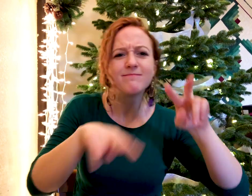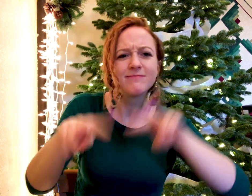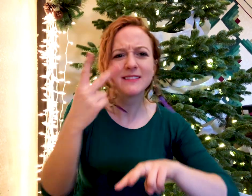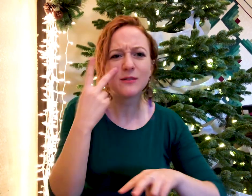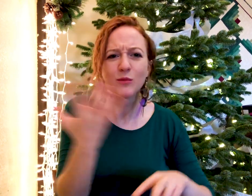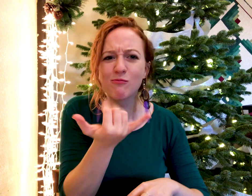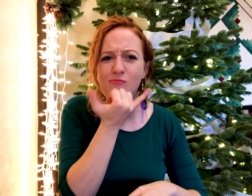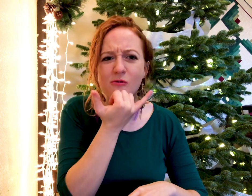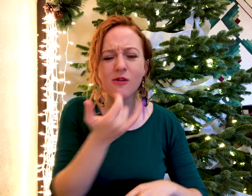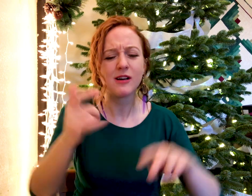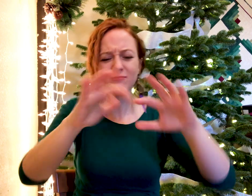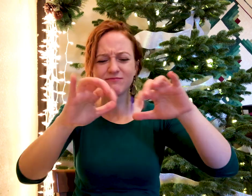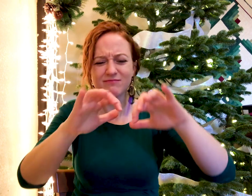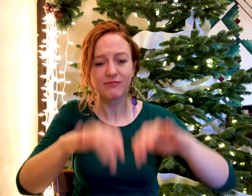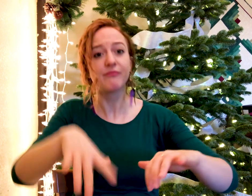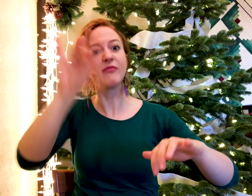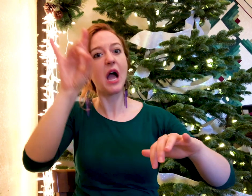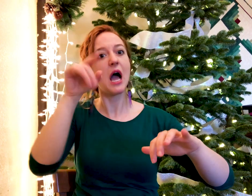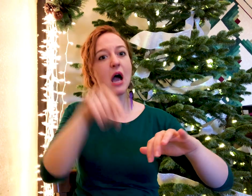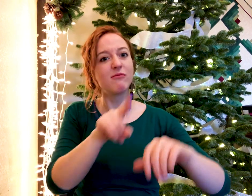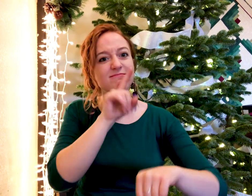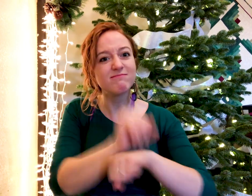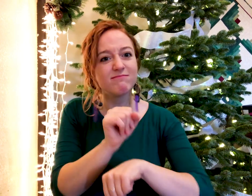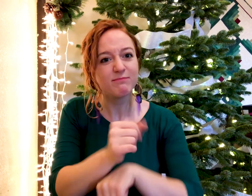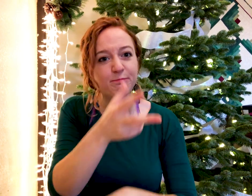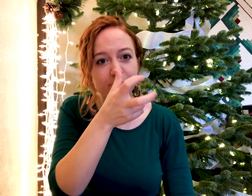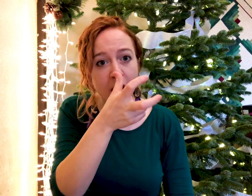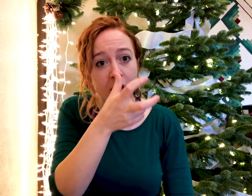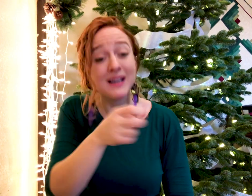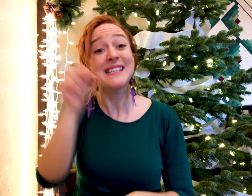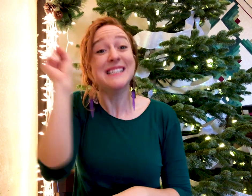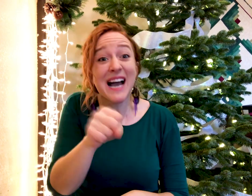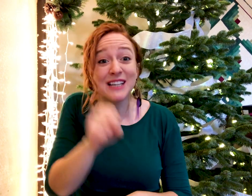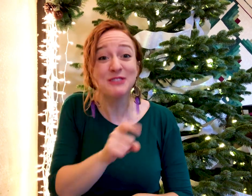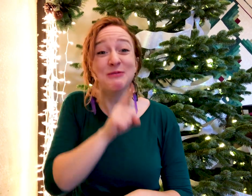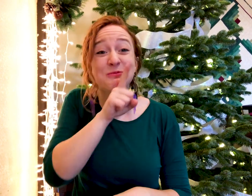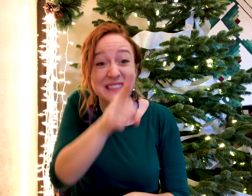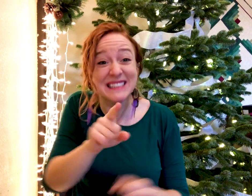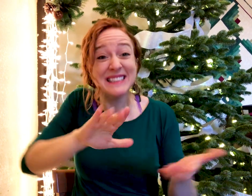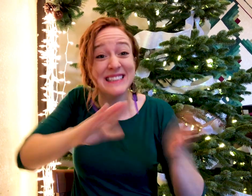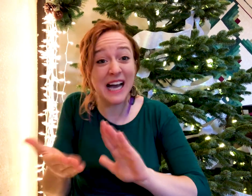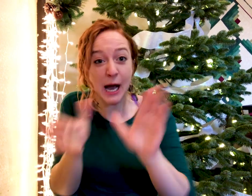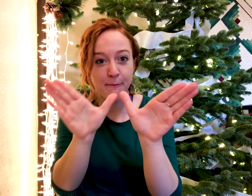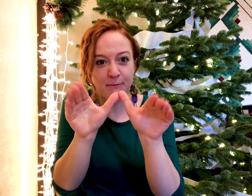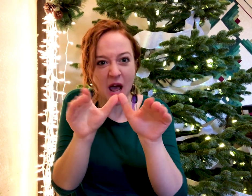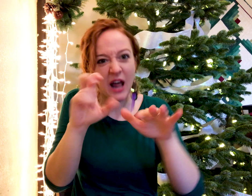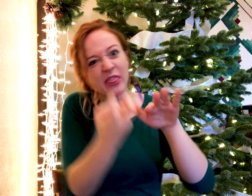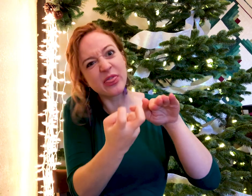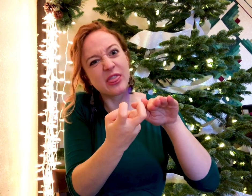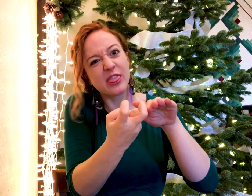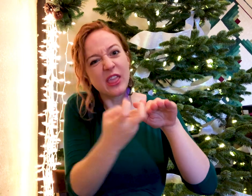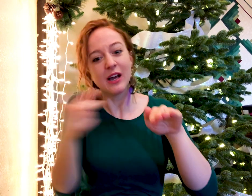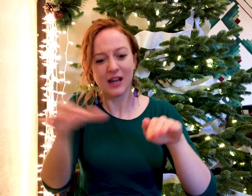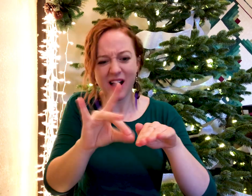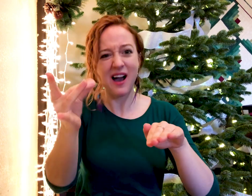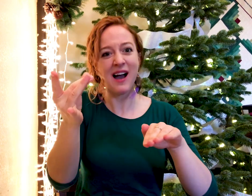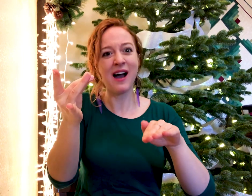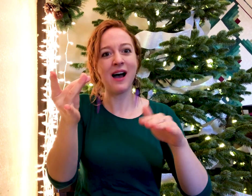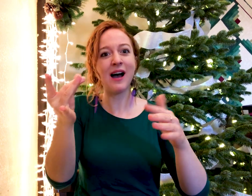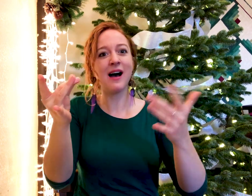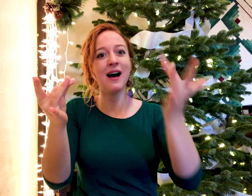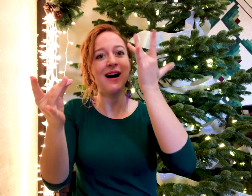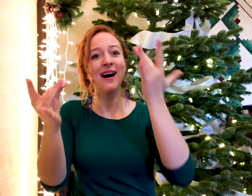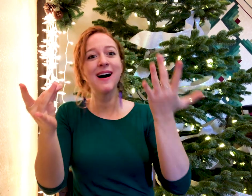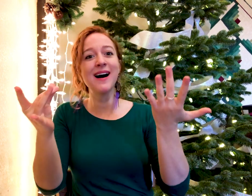and found an actual bug, yes a real dead moth, stuck in one of the computing components!